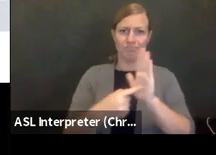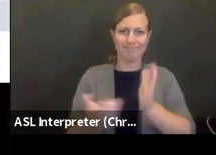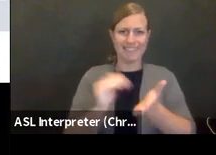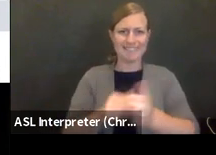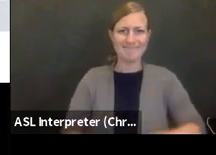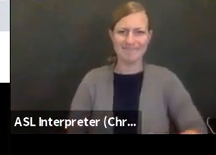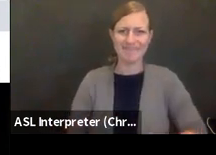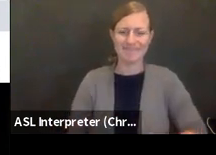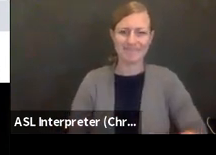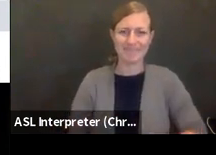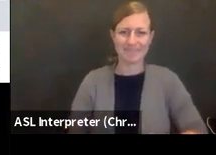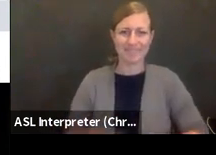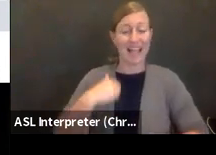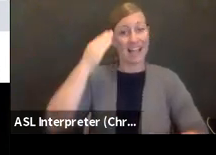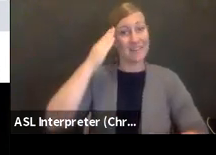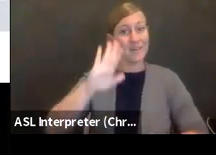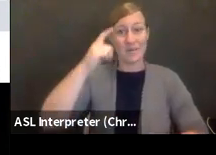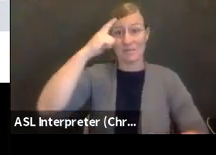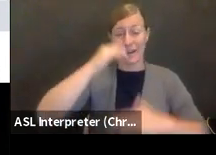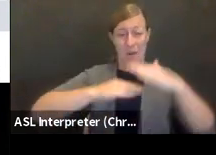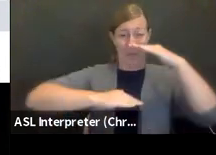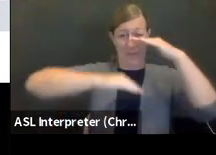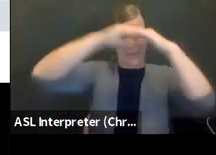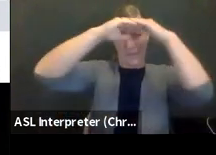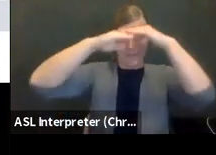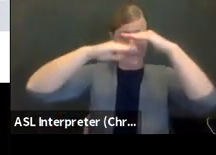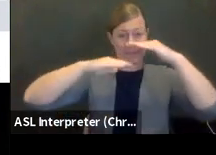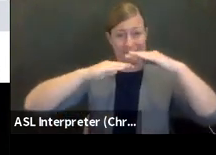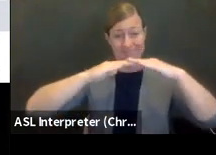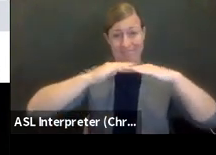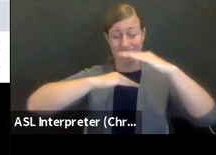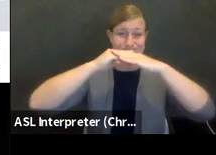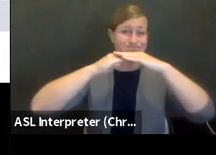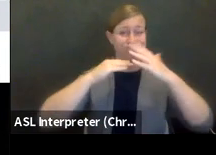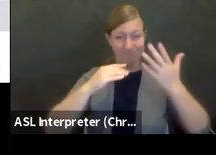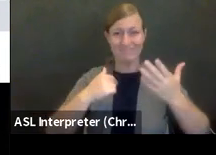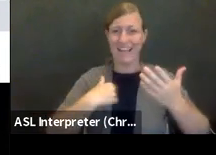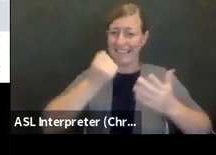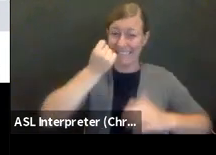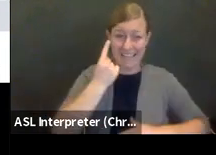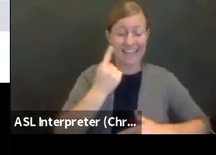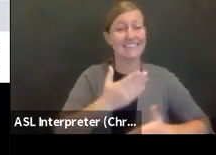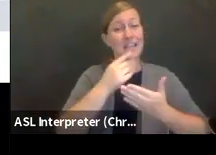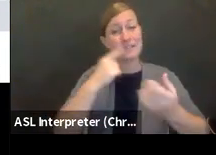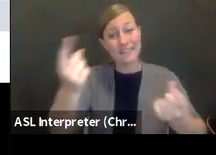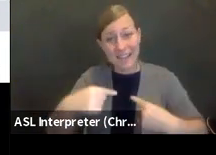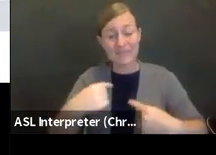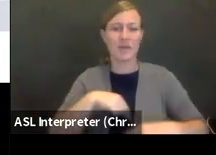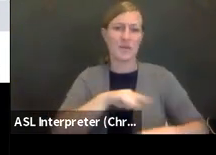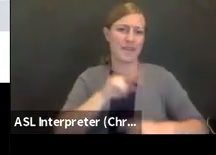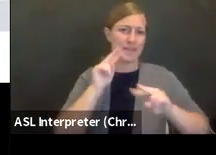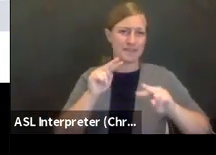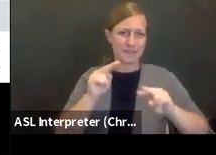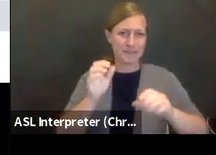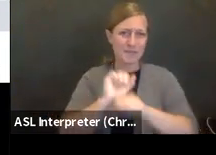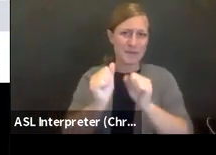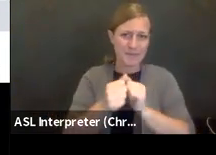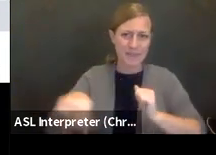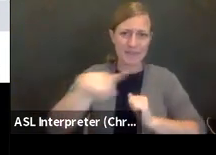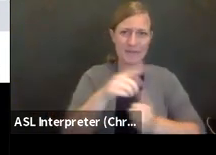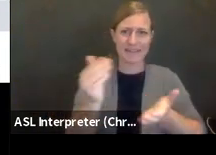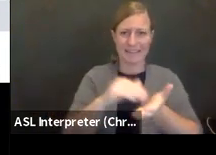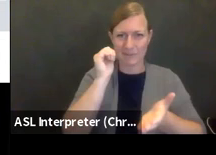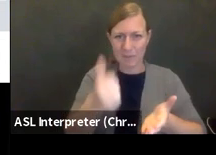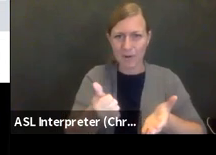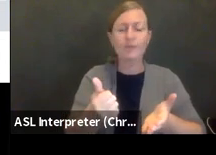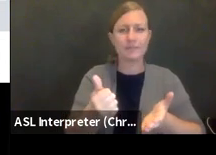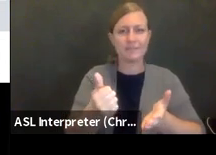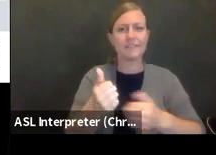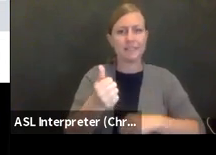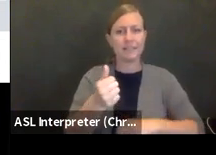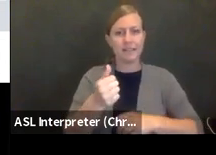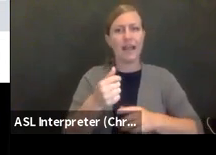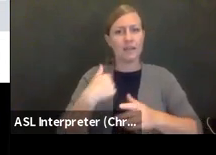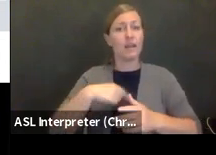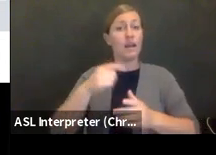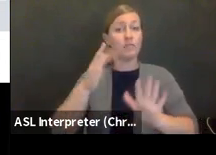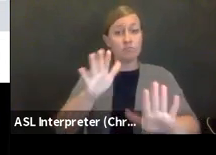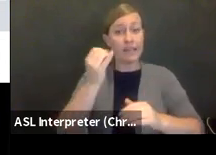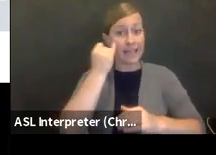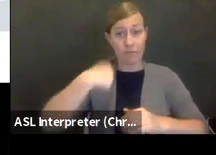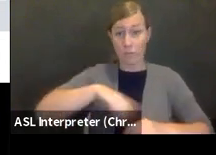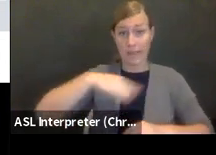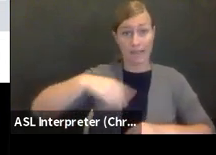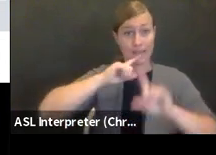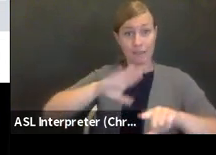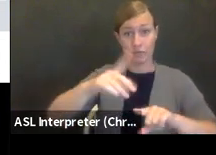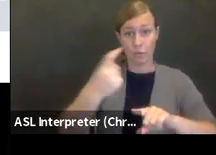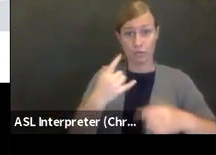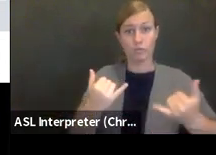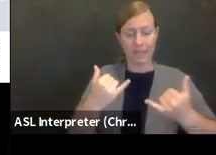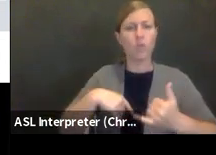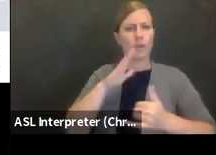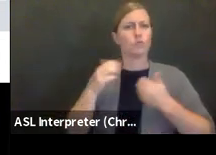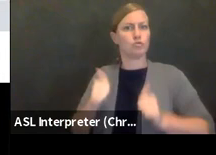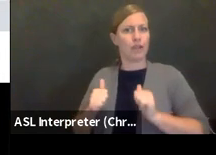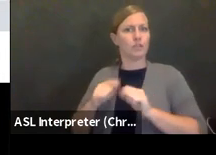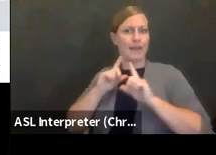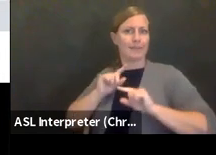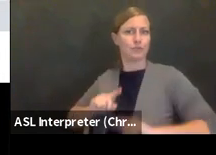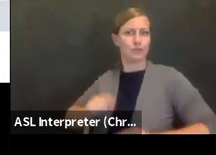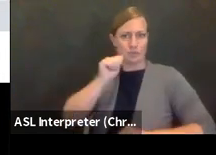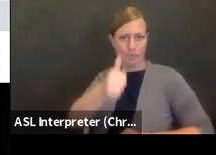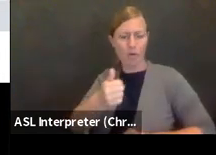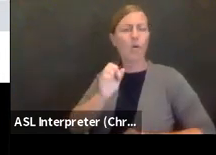ESD 112-- Kristina Wambold: I know that your brains are exploding and we get it. Thank you so much for being here. We look forward to working with you again tomorrow and please know if we didn't get to your questions. Today we will do as much as we can to answer them tomorrow or reach out to you with other resources.